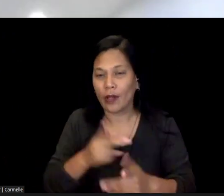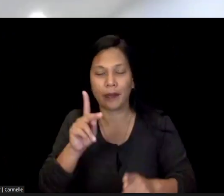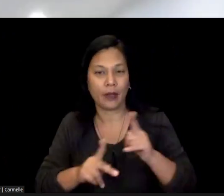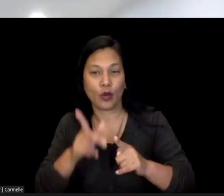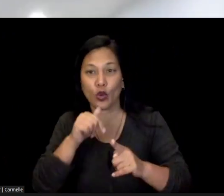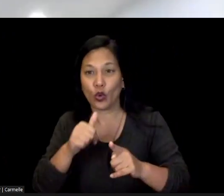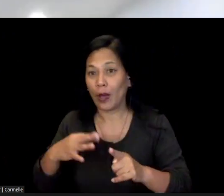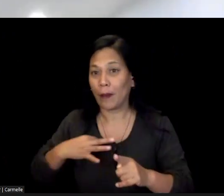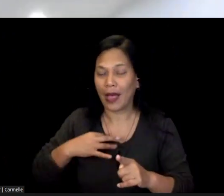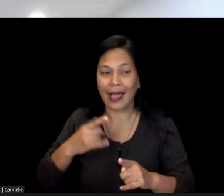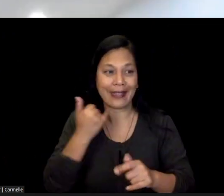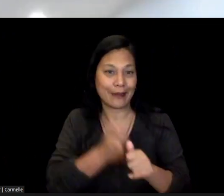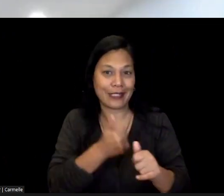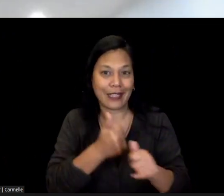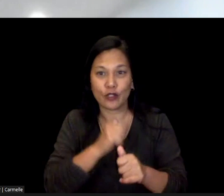just going to be given a bundle of money next week.